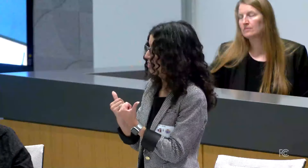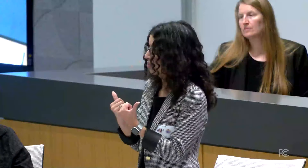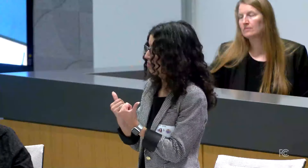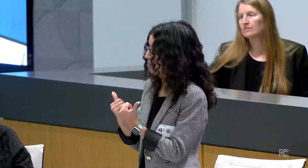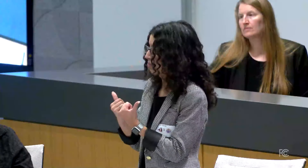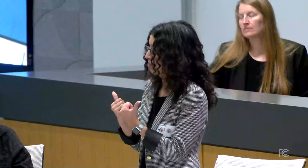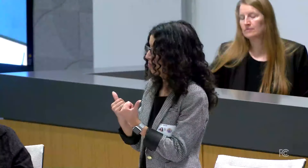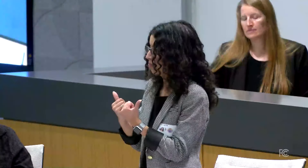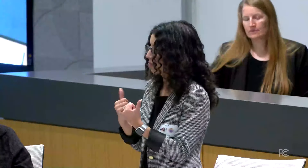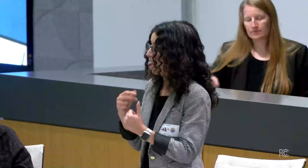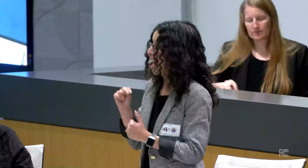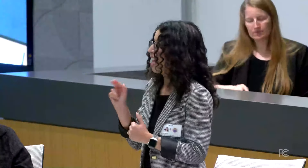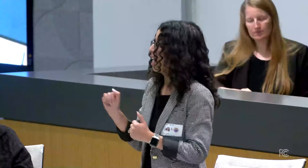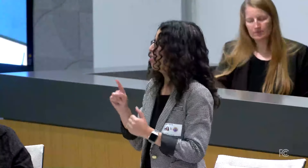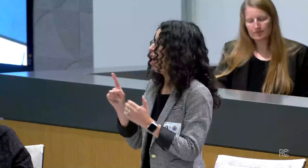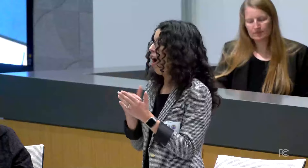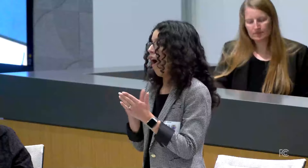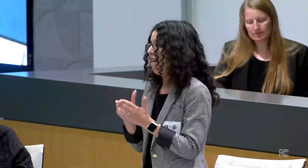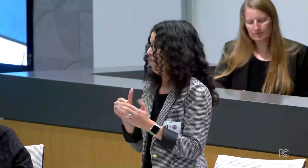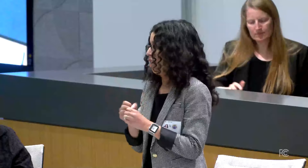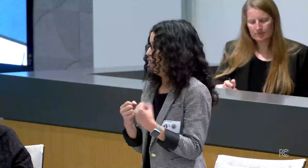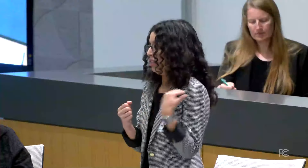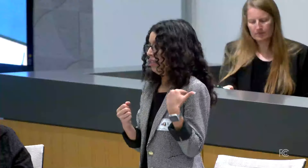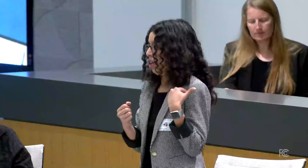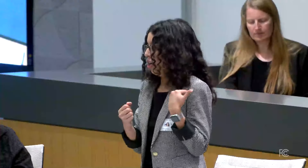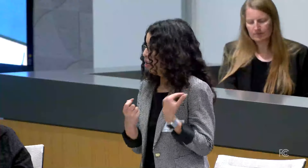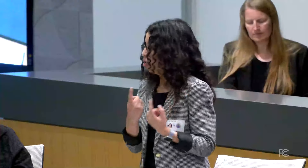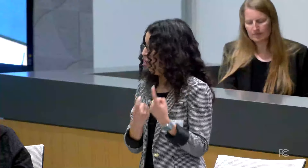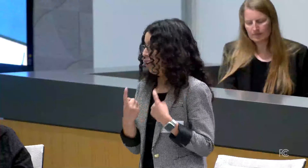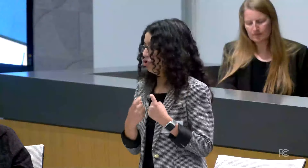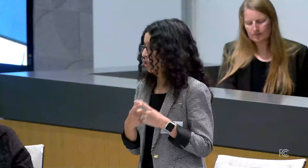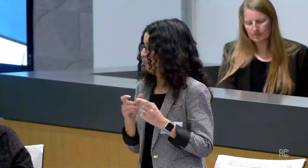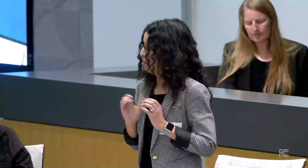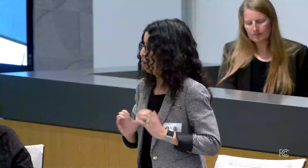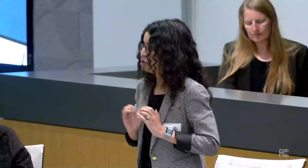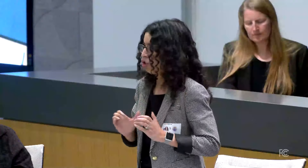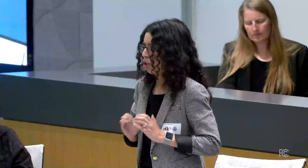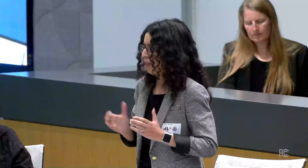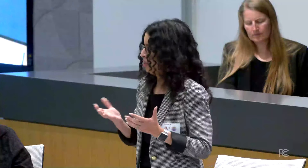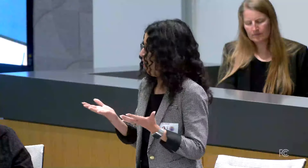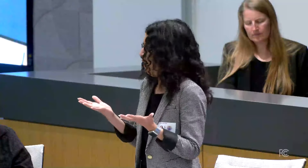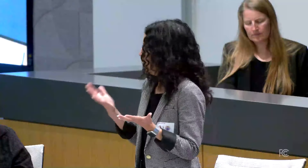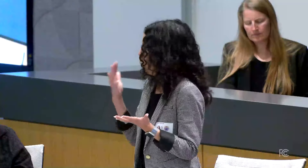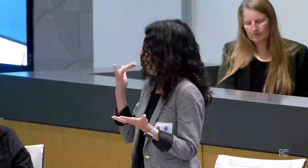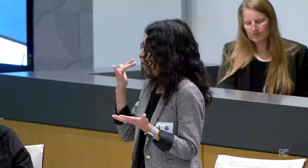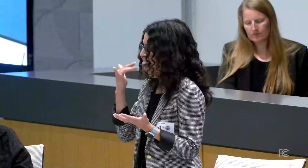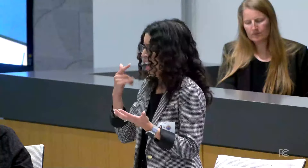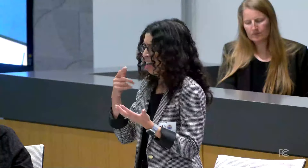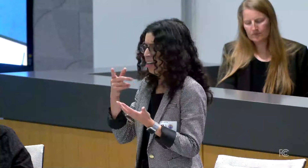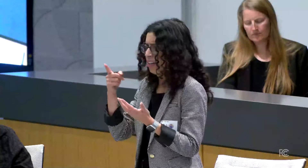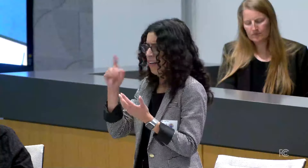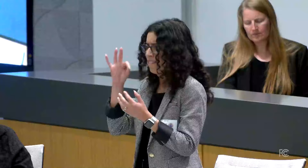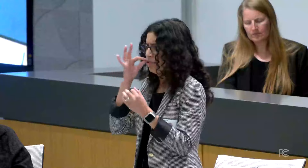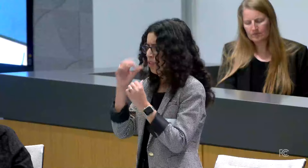THEY ARE ALREADY GOING THROUGH A DIFFICULT TIME AND THEN THROUGH A THIRD PARTY ADDS TO THE TRAUMA THAT THEY ARE EXPERIENCING. WE HAVE ALSO BEEN ADVOCATING